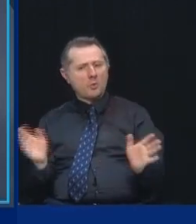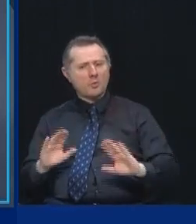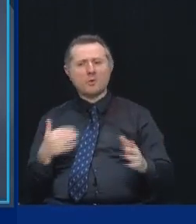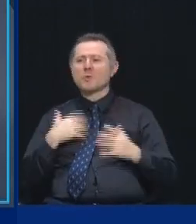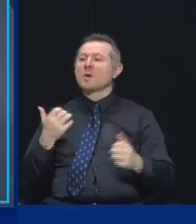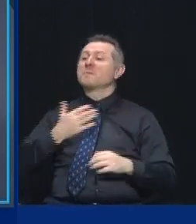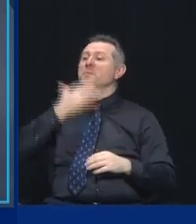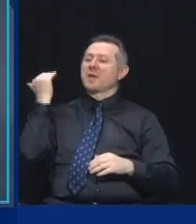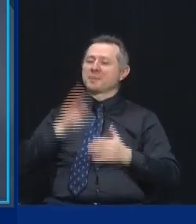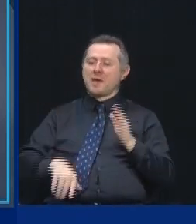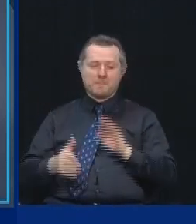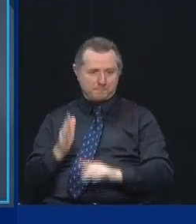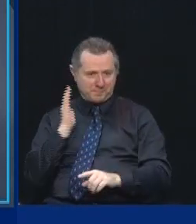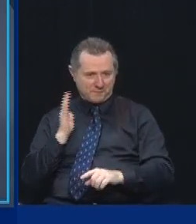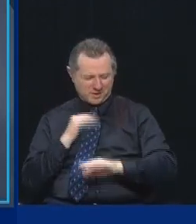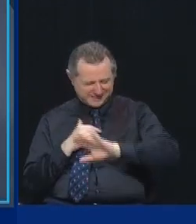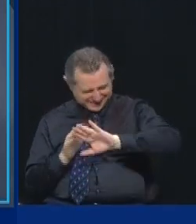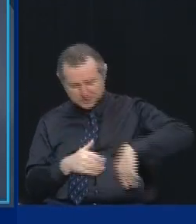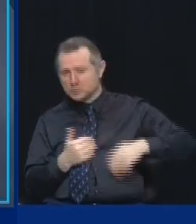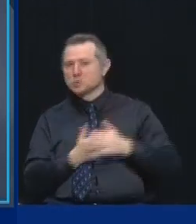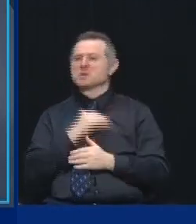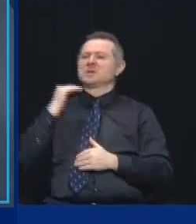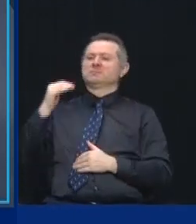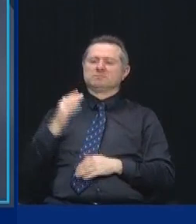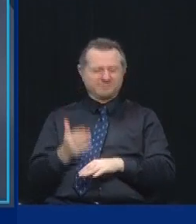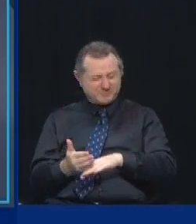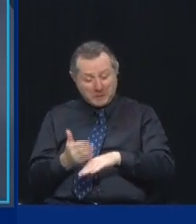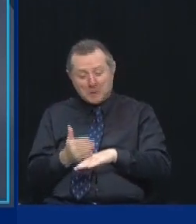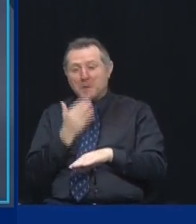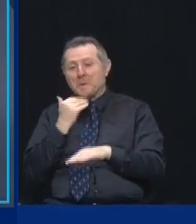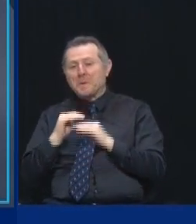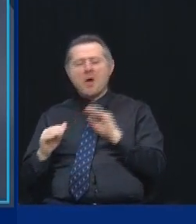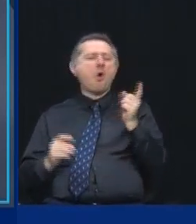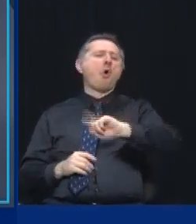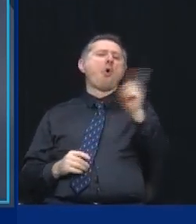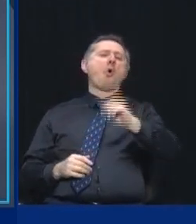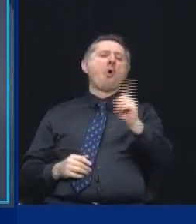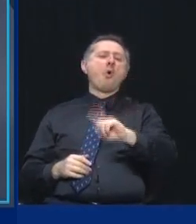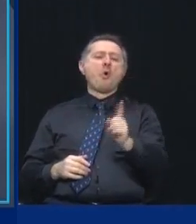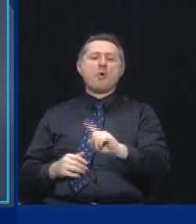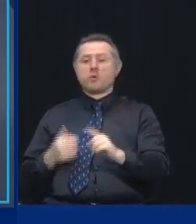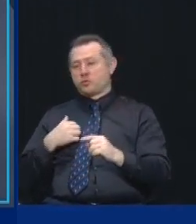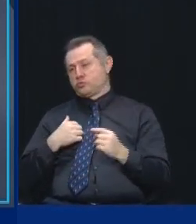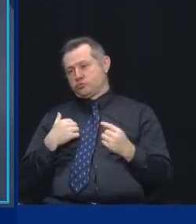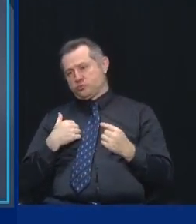NO. IF THE HOUSE GETS KNOCKED DOWN, WE'RE GOING TO BUILD A BETTER